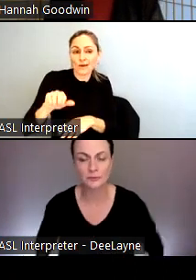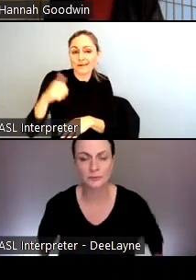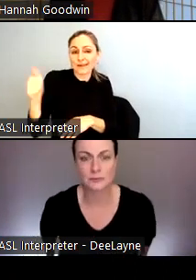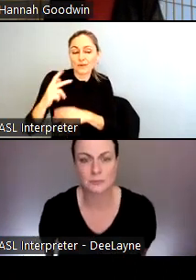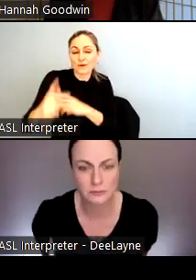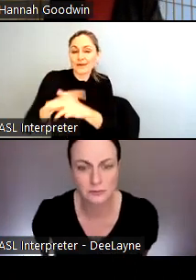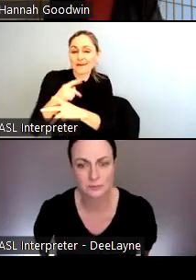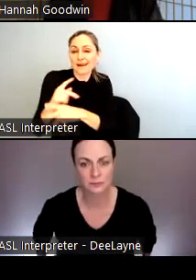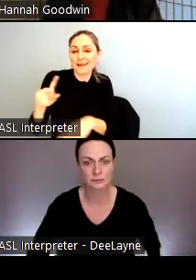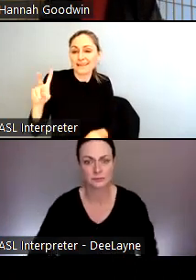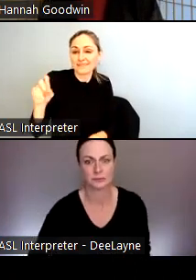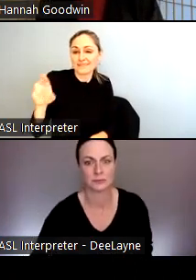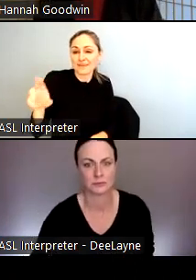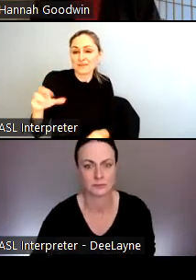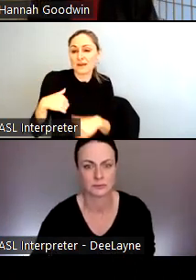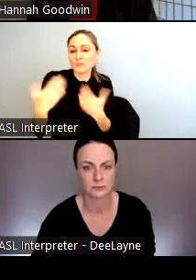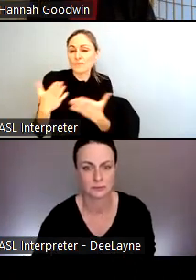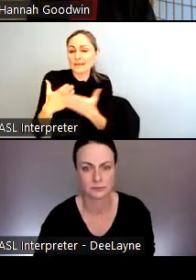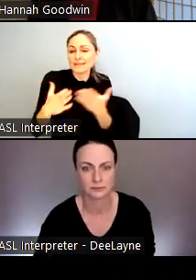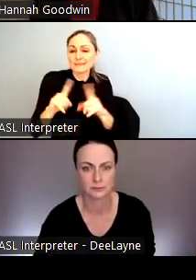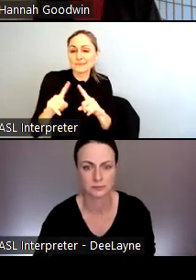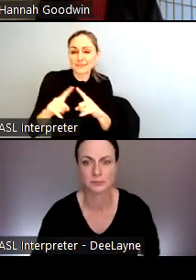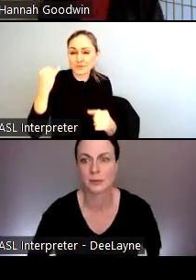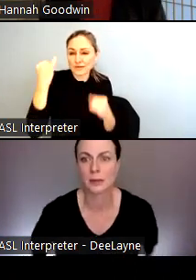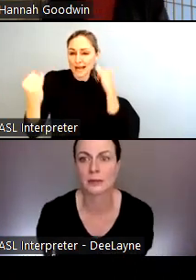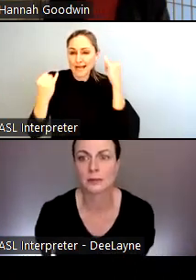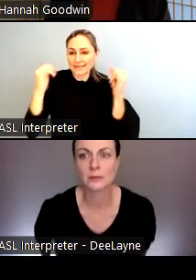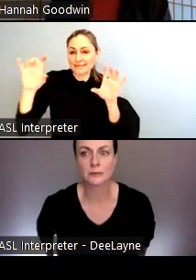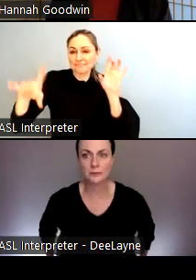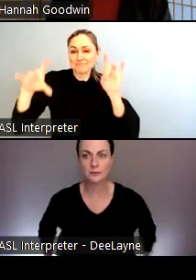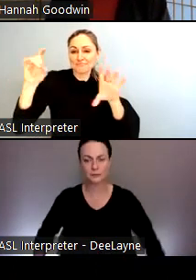I gave you a couple of ideas or examples of that.